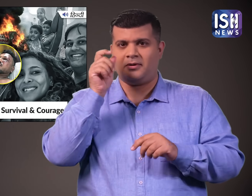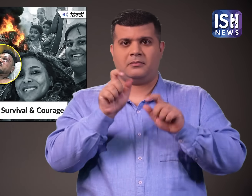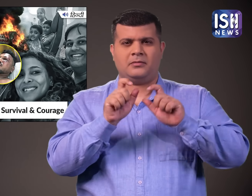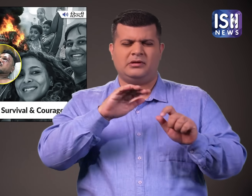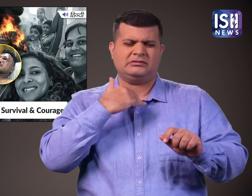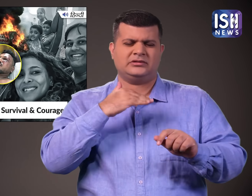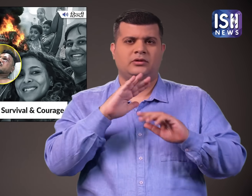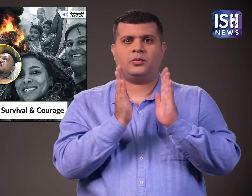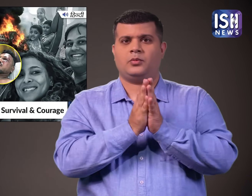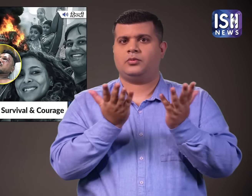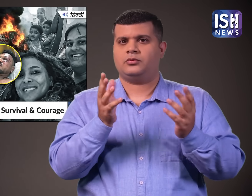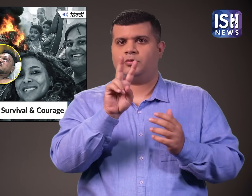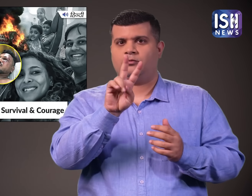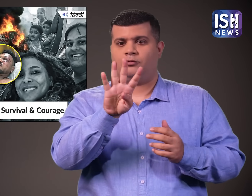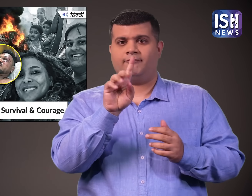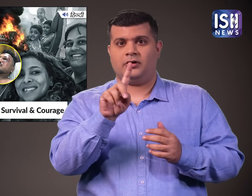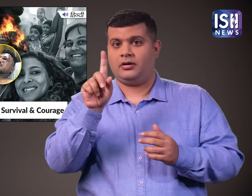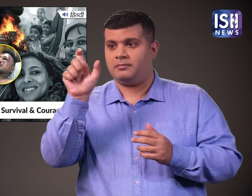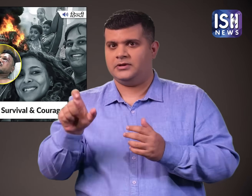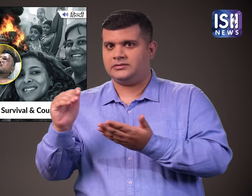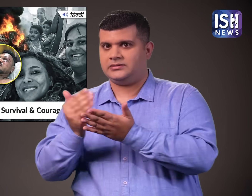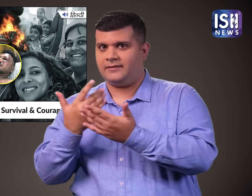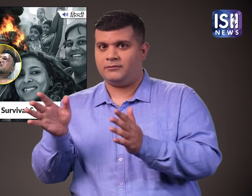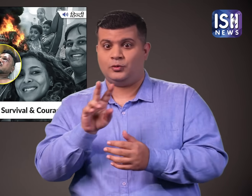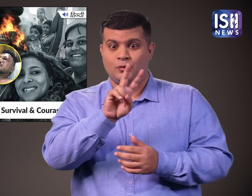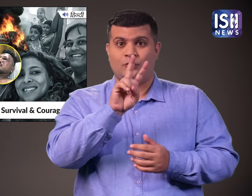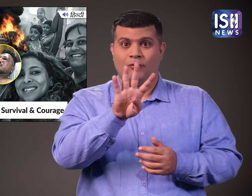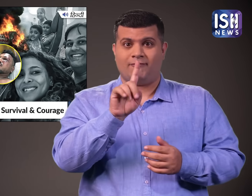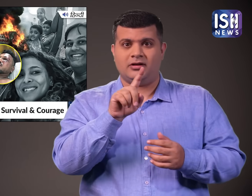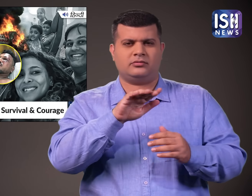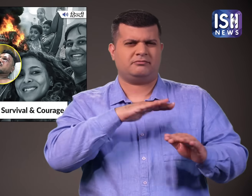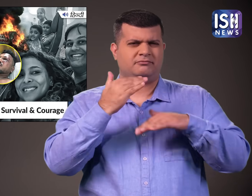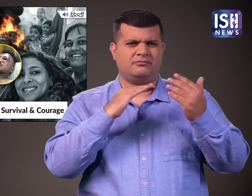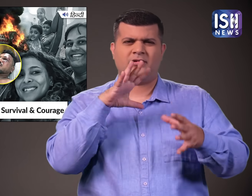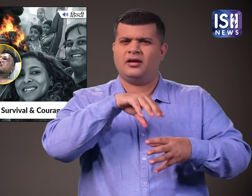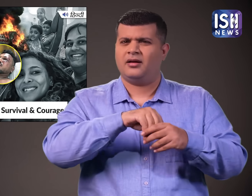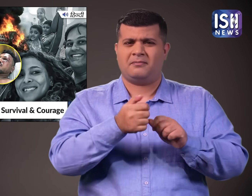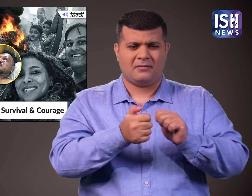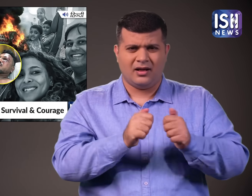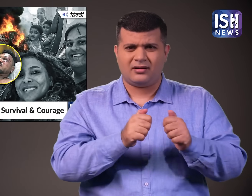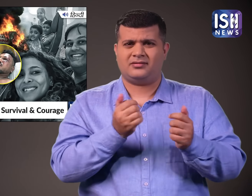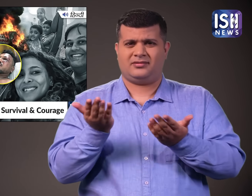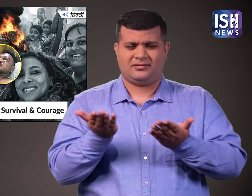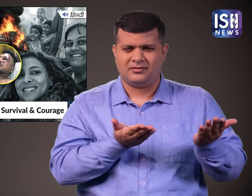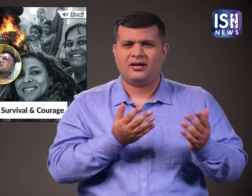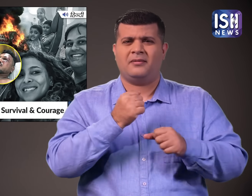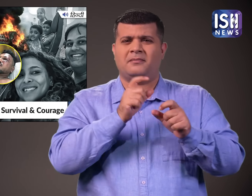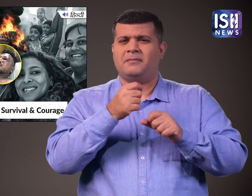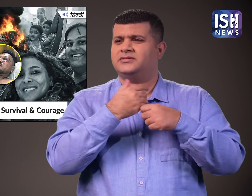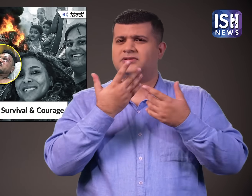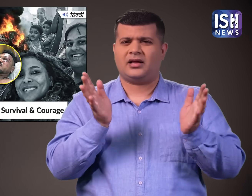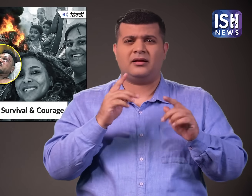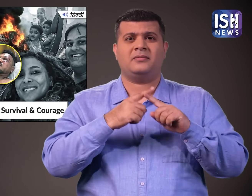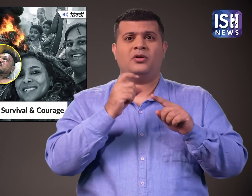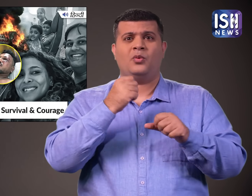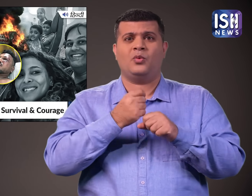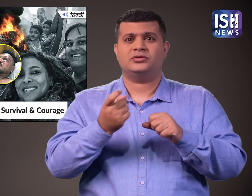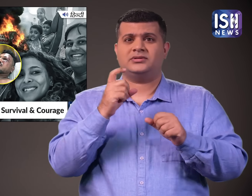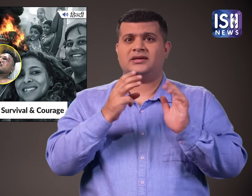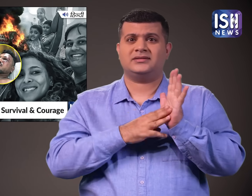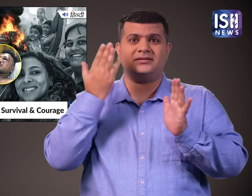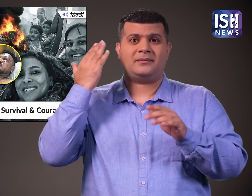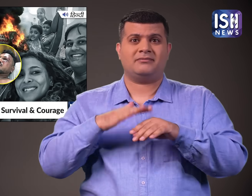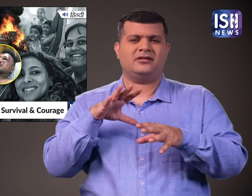Only one survived and 241 people died including pilots, crew, passengers and even the former Gujarat CM.